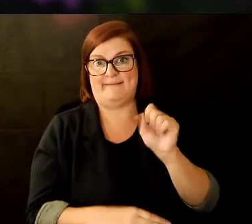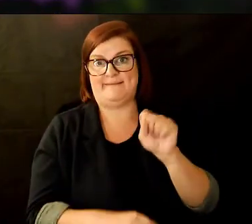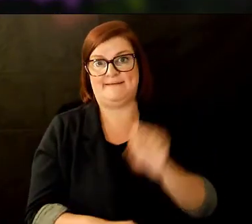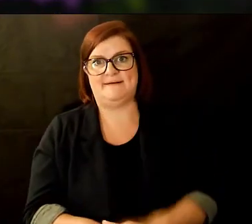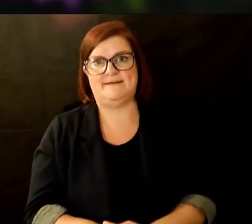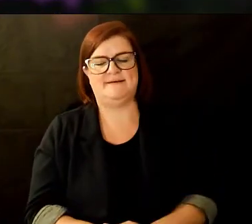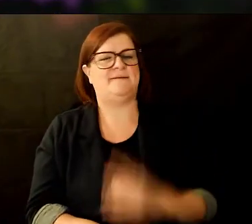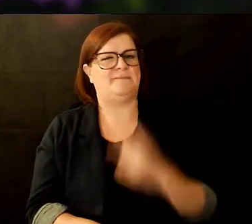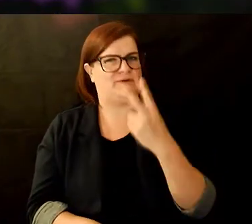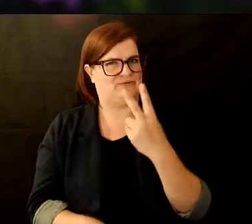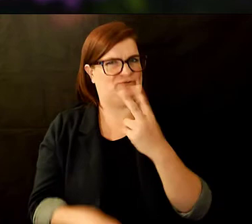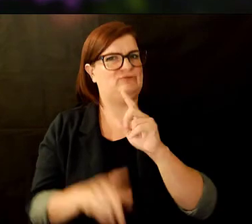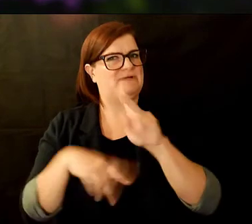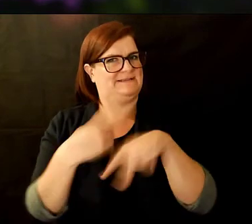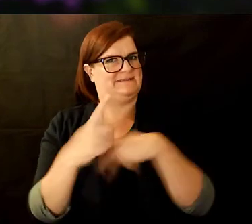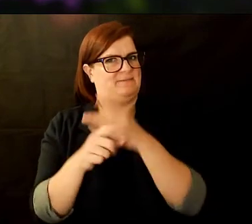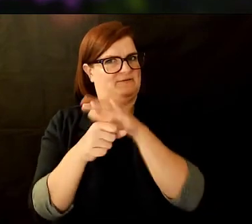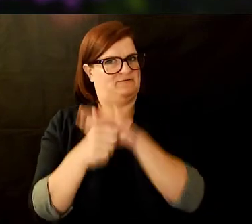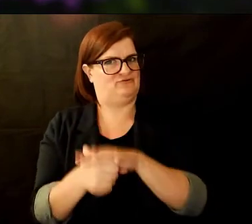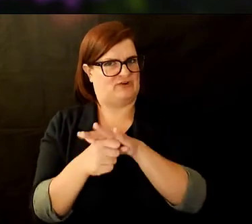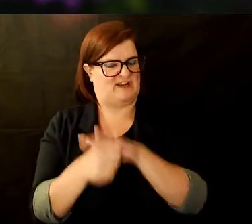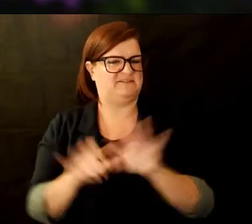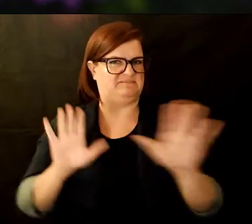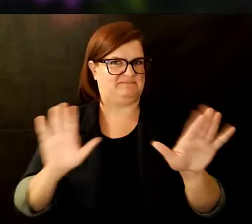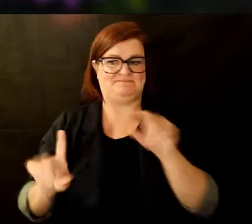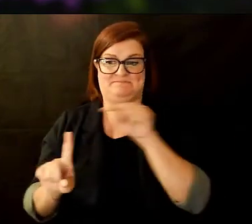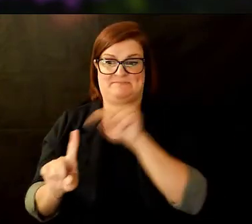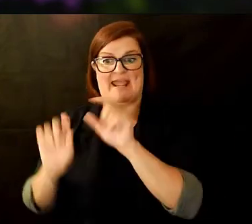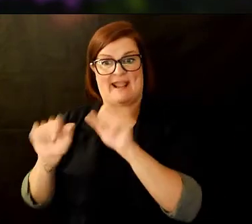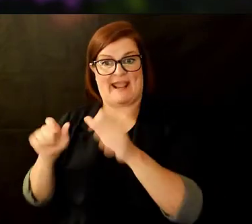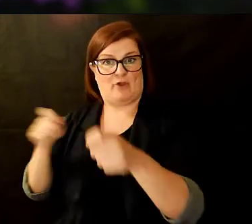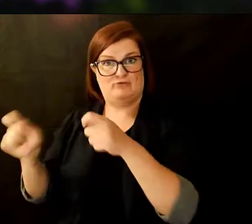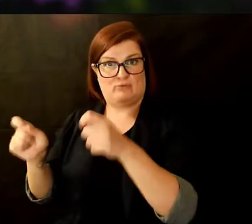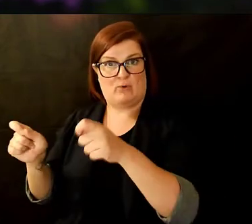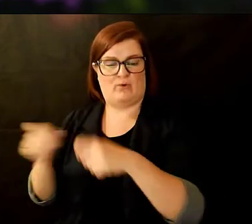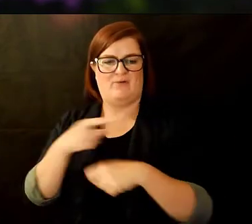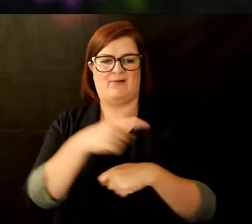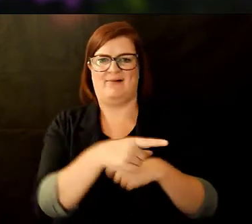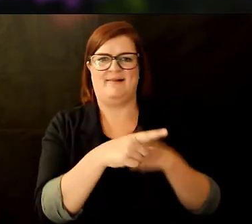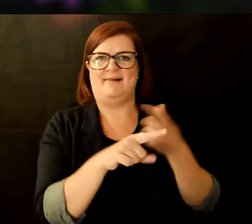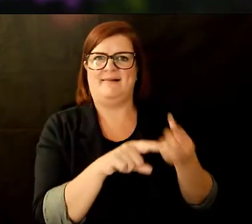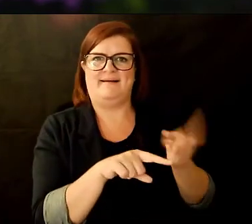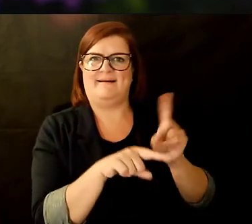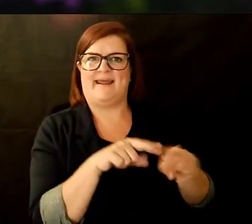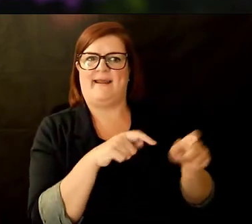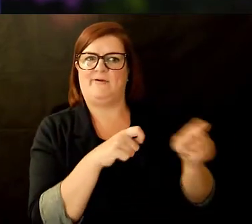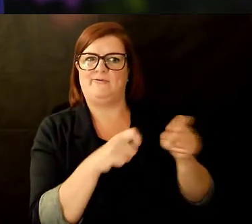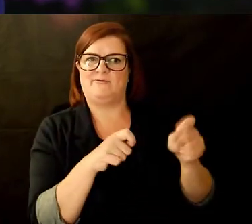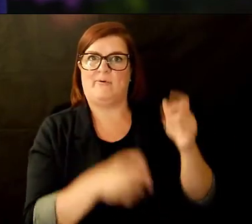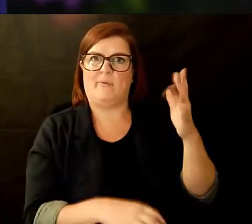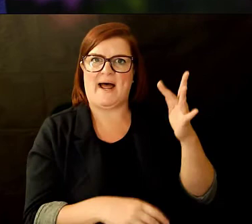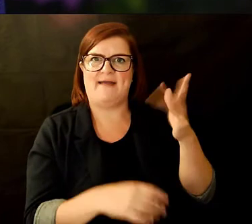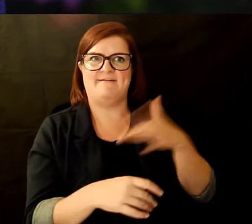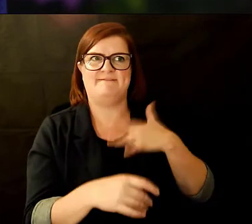There are two types of stress. The ones that we can get control over and the others are hypothetical stresses.